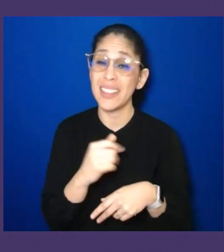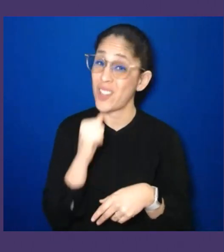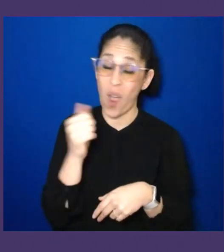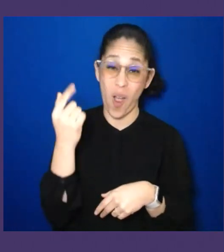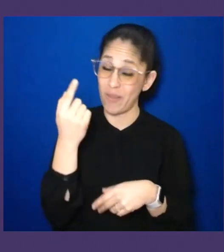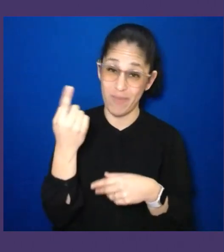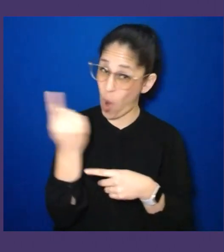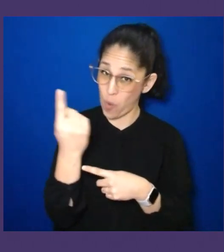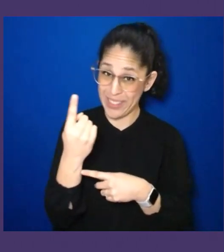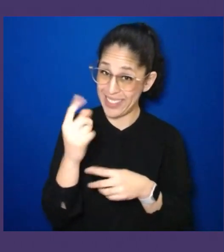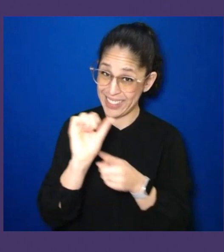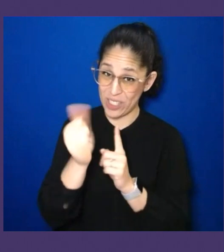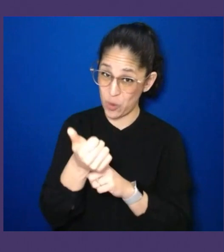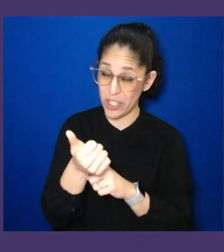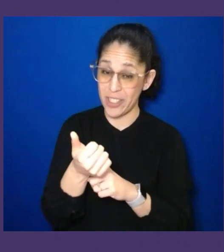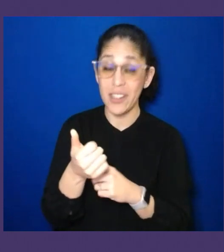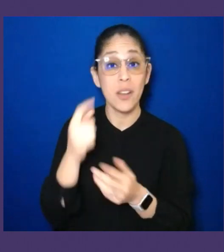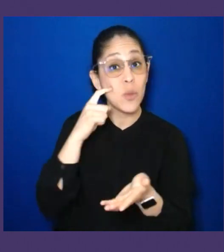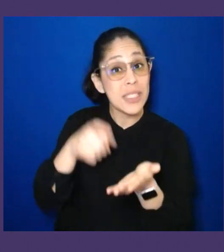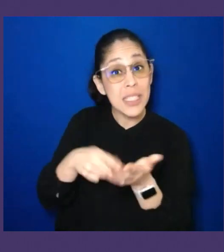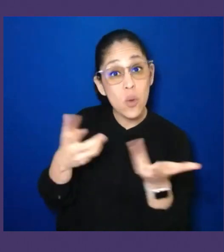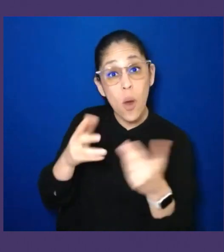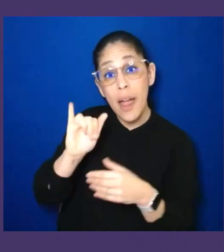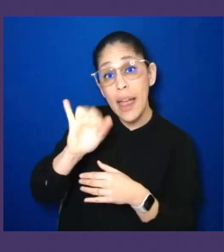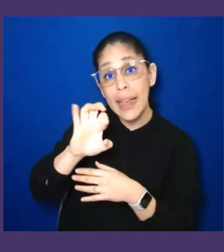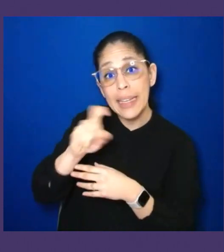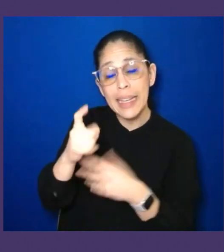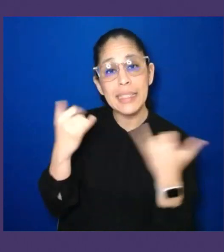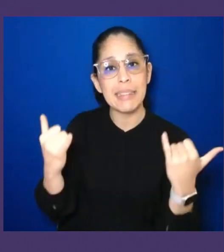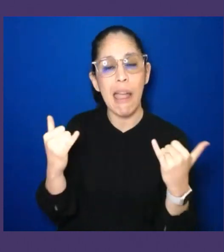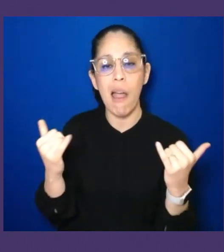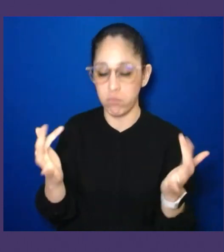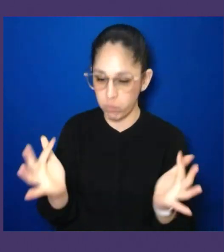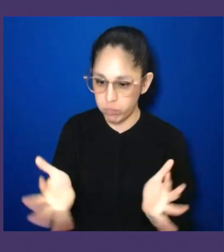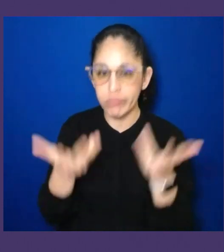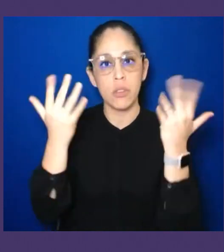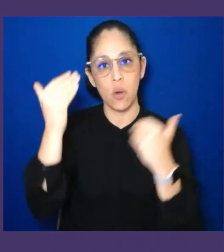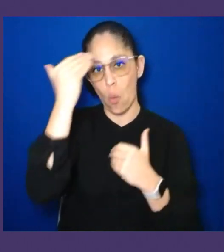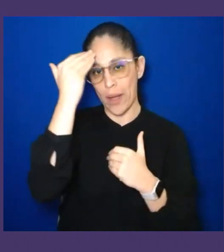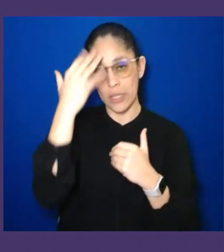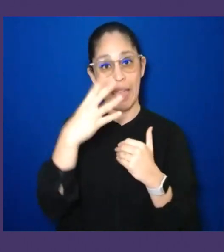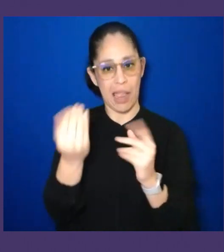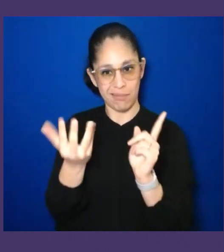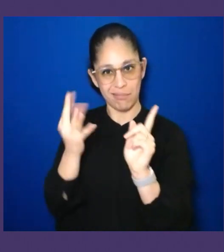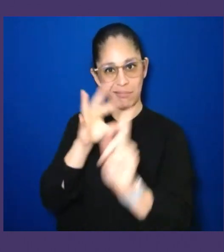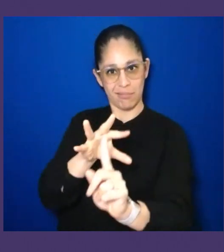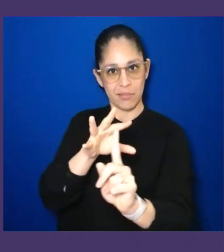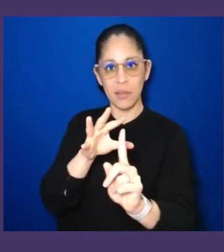the index has actually helped raise awareness and shed light on something that a lot of companies don't even know about.